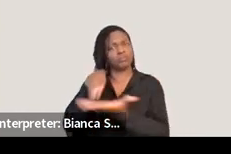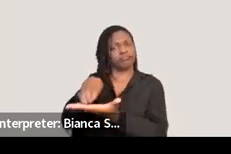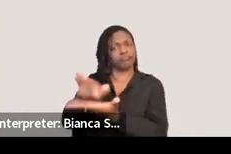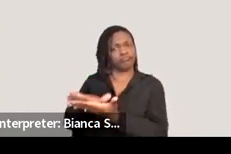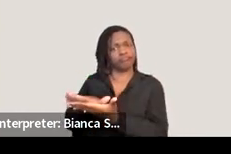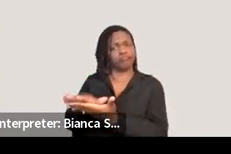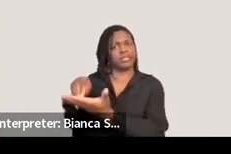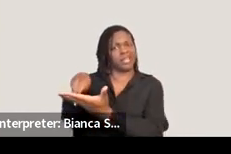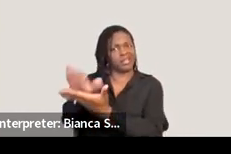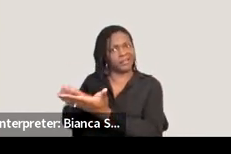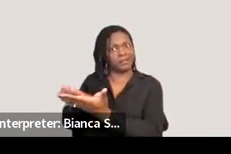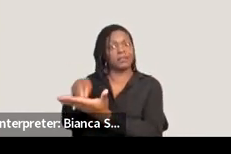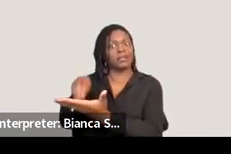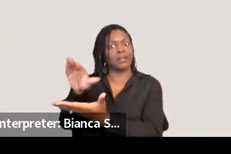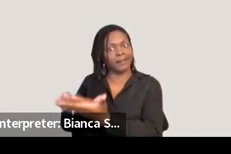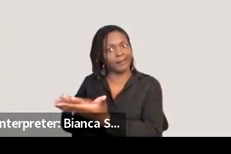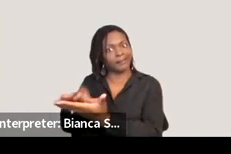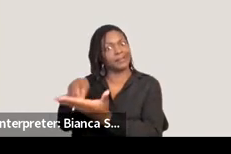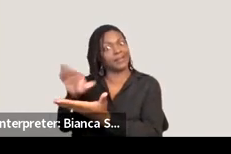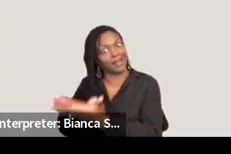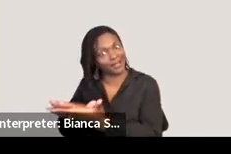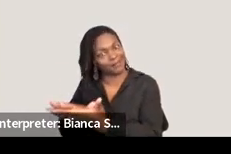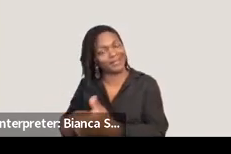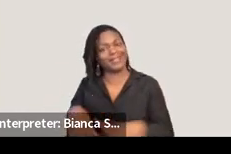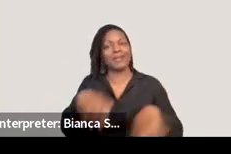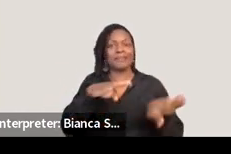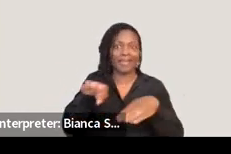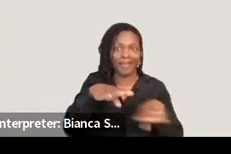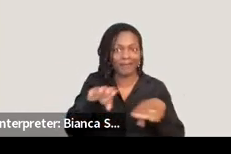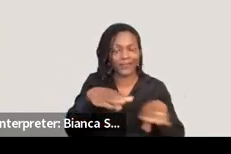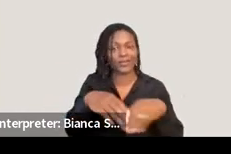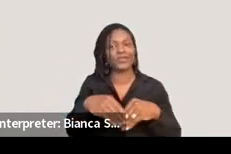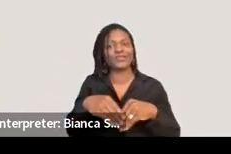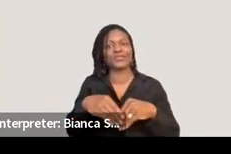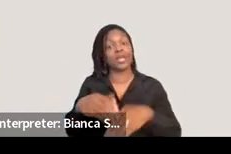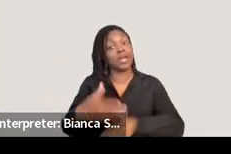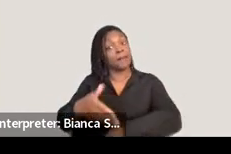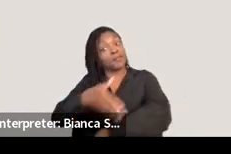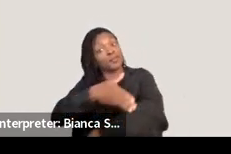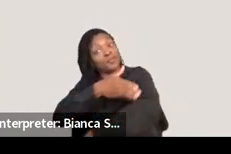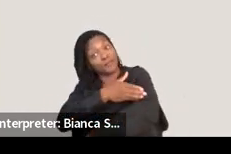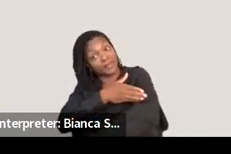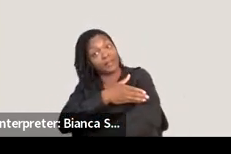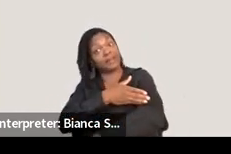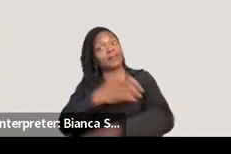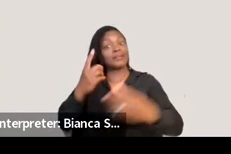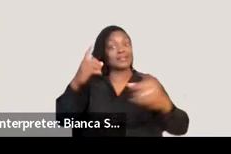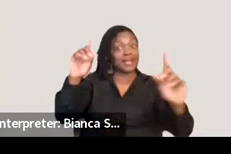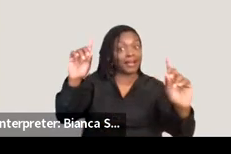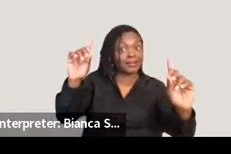Document the progress and document the success. We wanna see how they have, how far they've come, right?